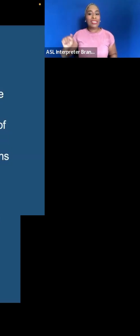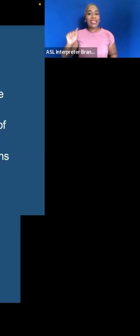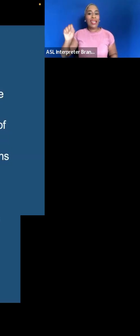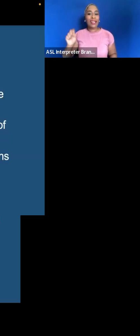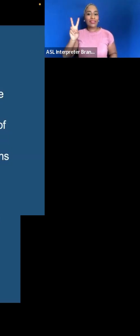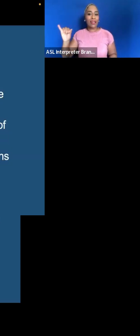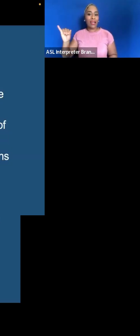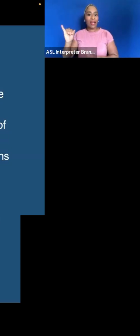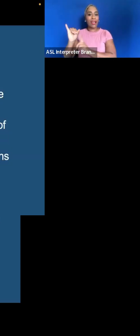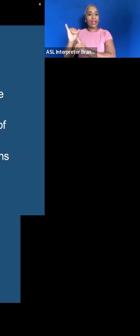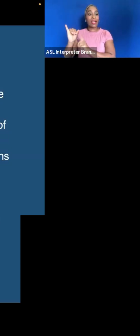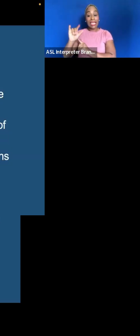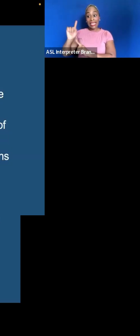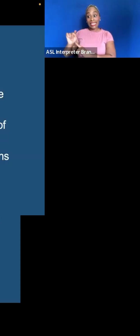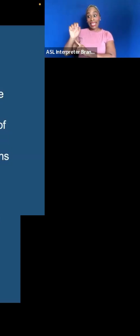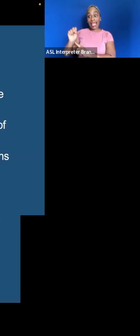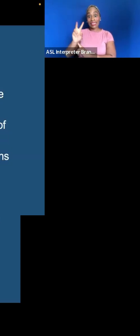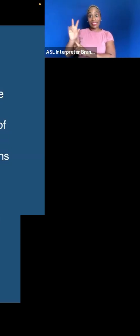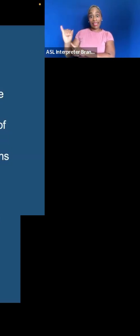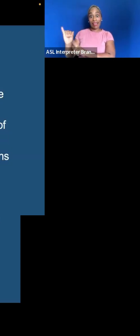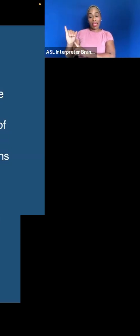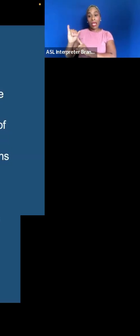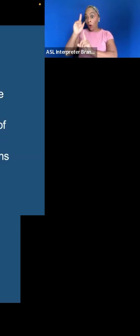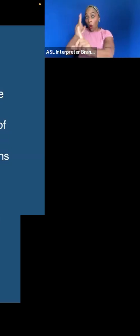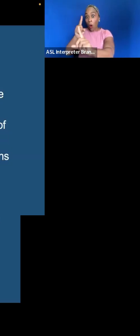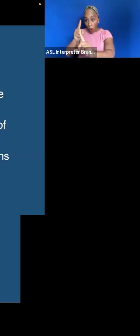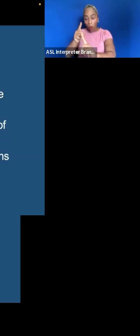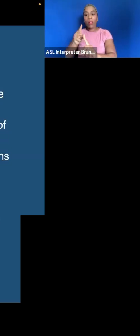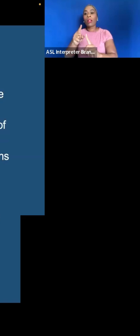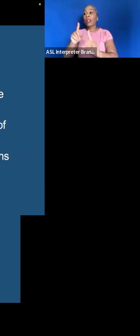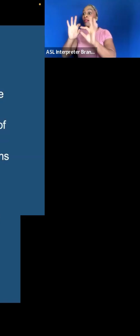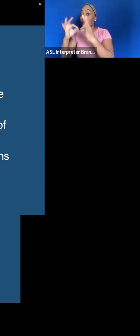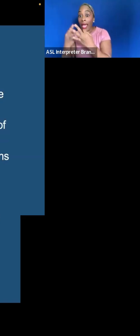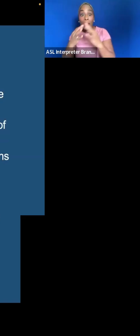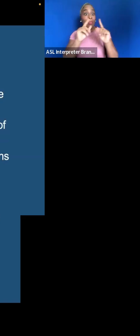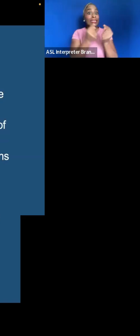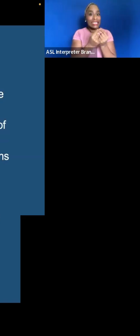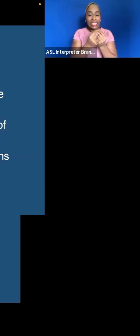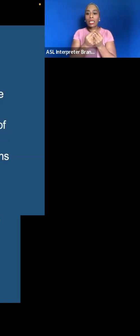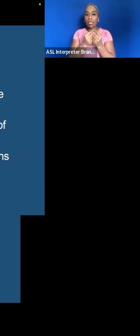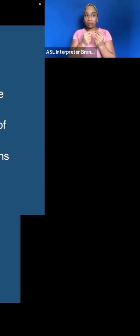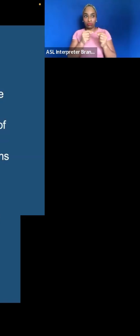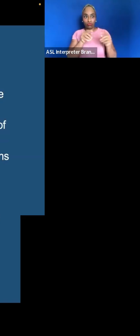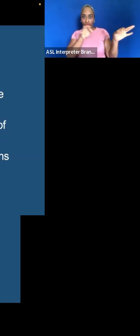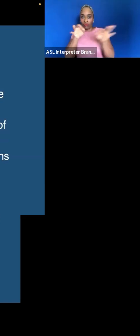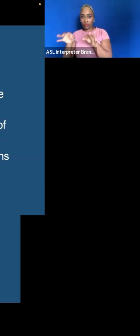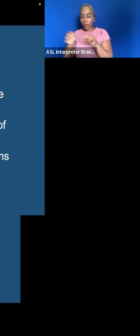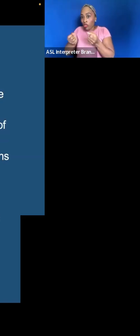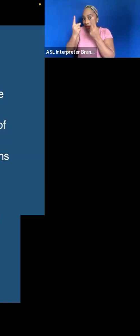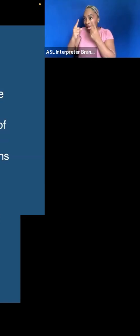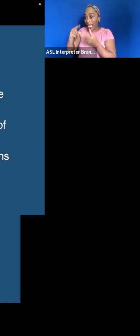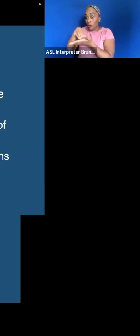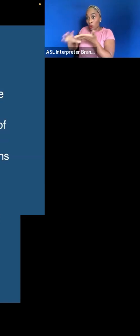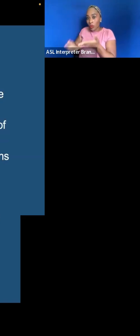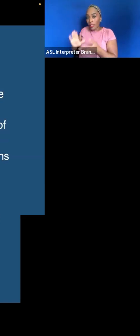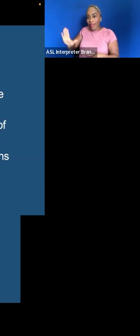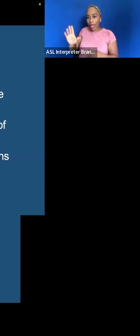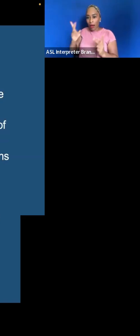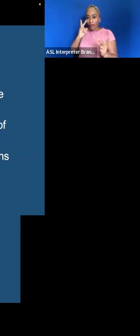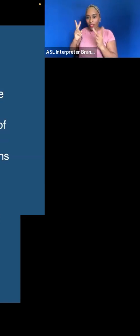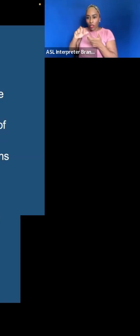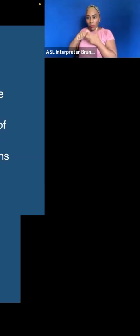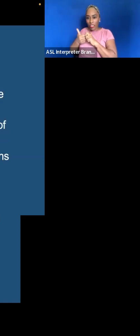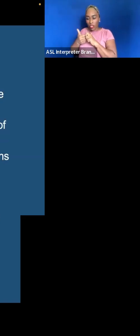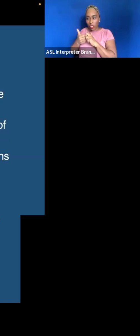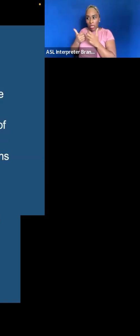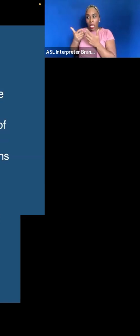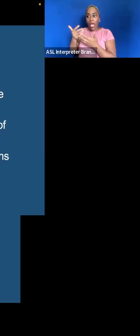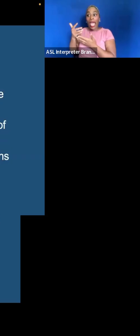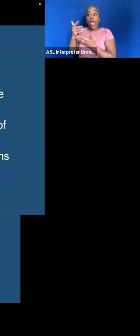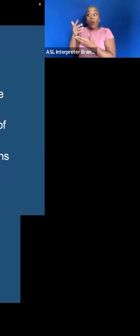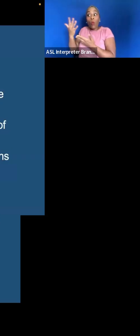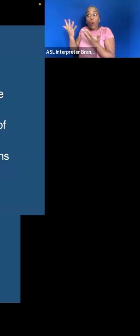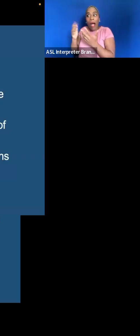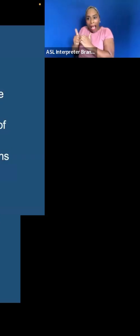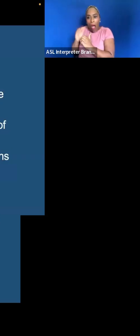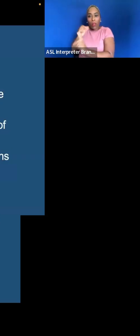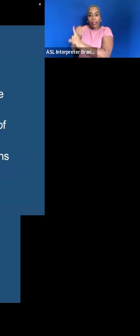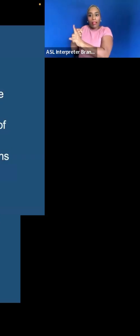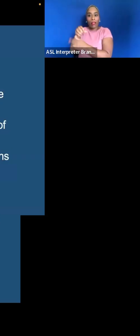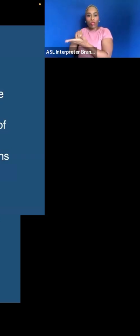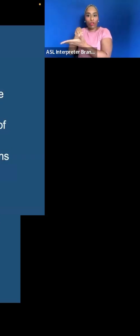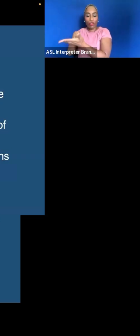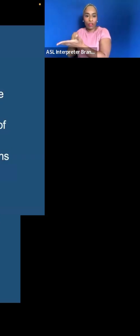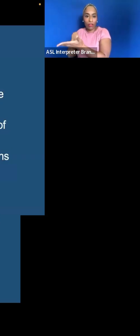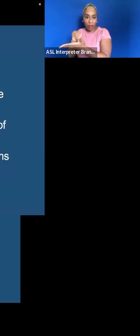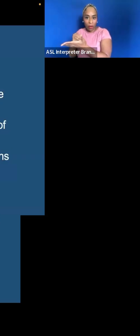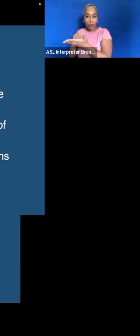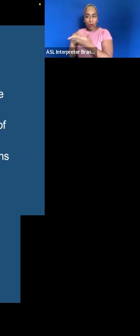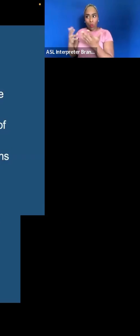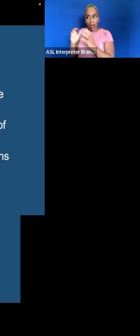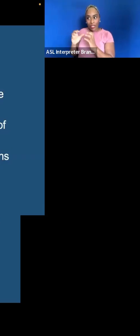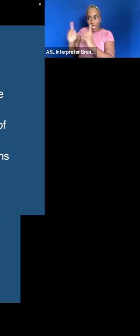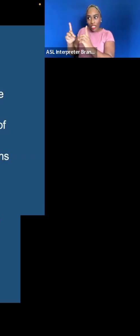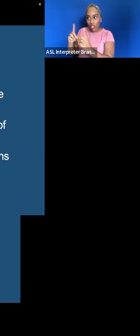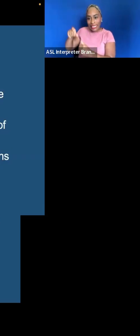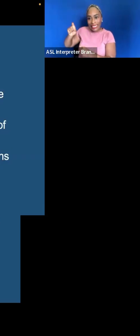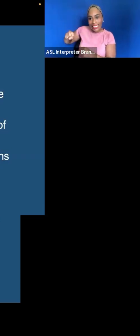their main job is to help the whole team, including the family, understand the kiddo's eye condition and what the impacts of that are and what unique educational needs that presents because of the visual impairment.